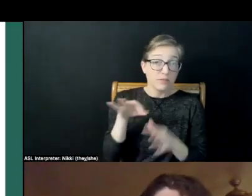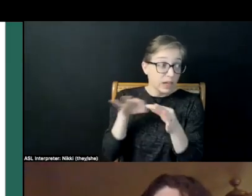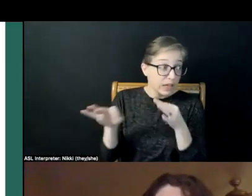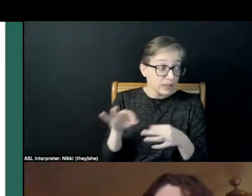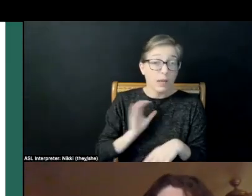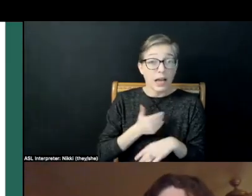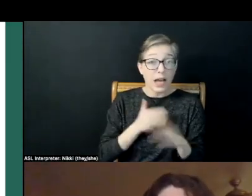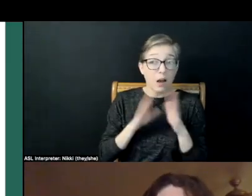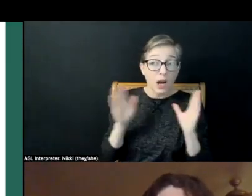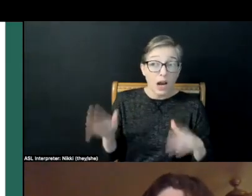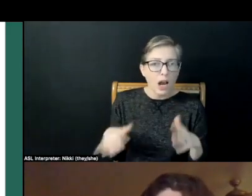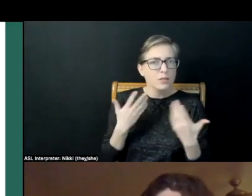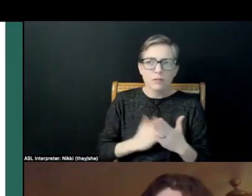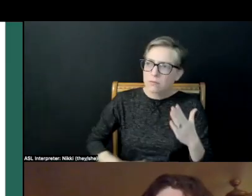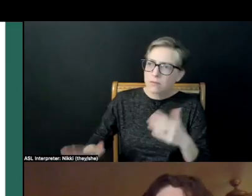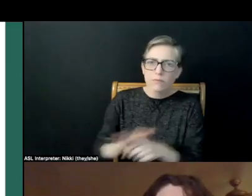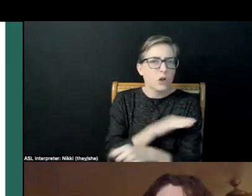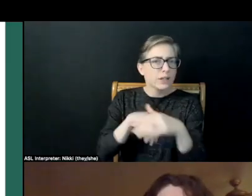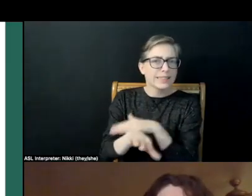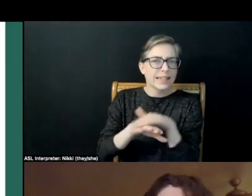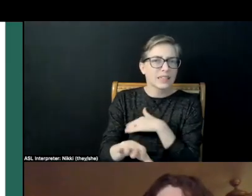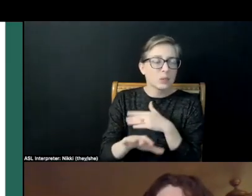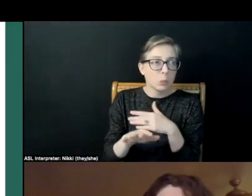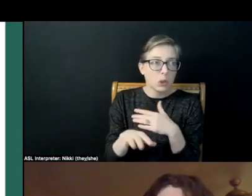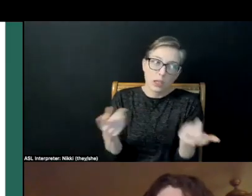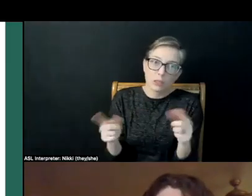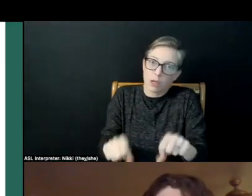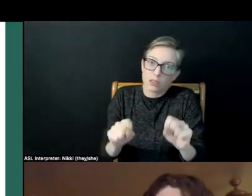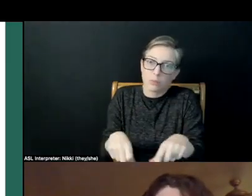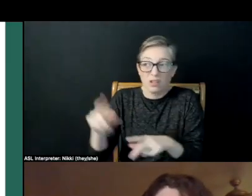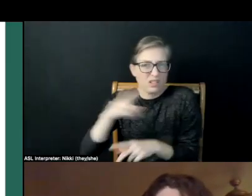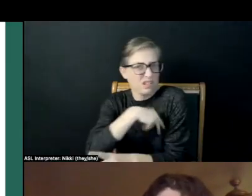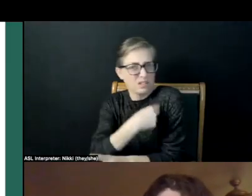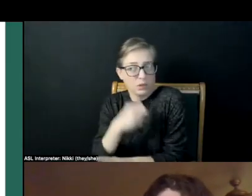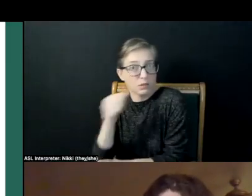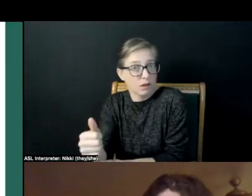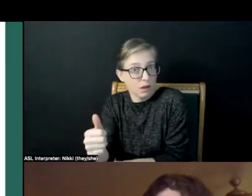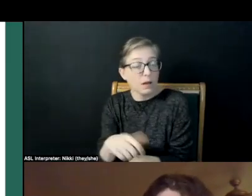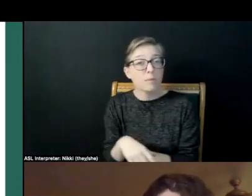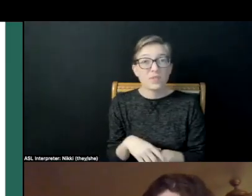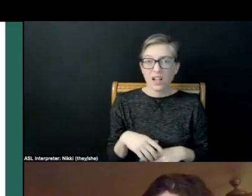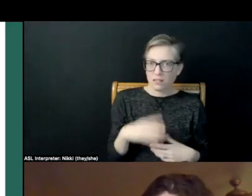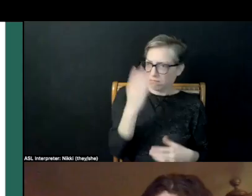but the hospital isn't. If they know that we have an older child that I took care of by myself,